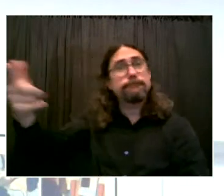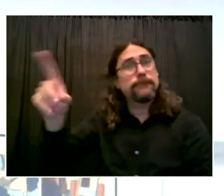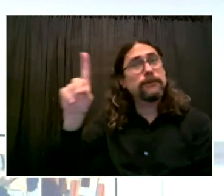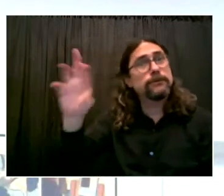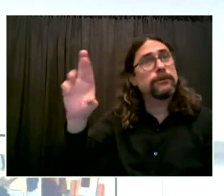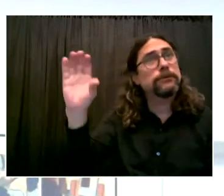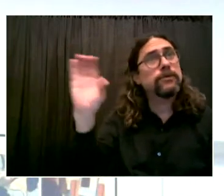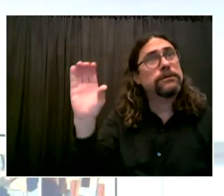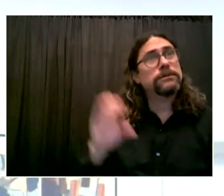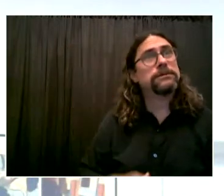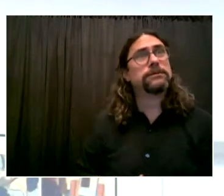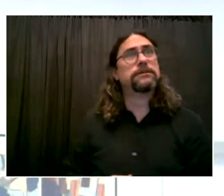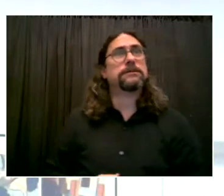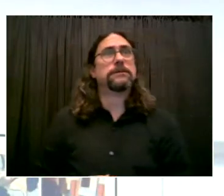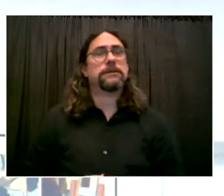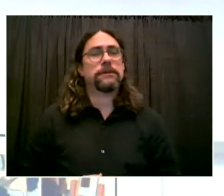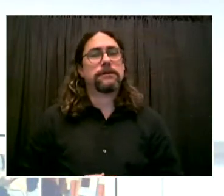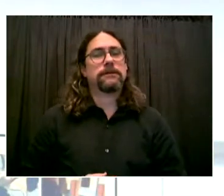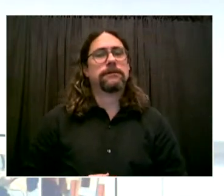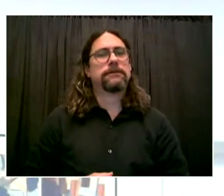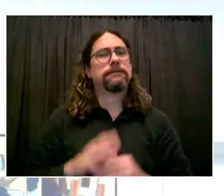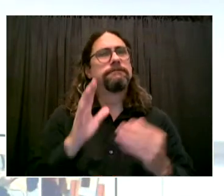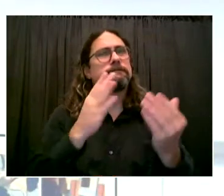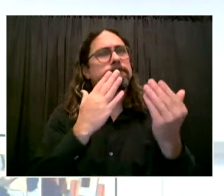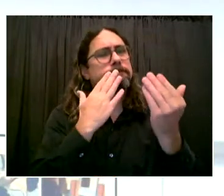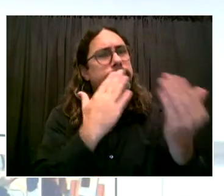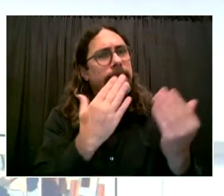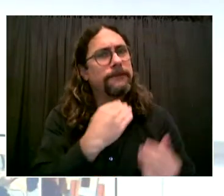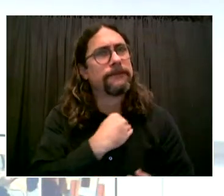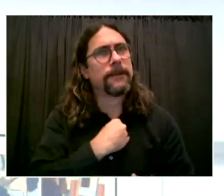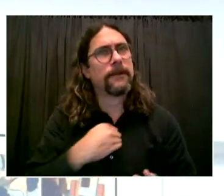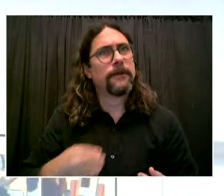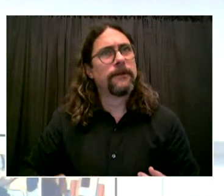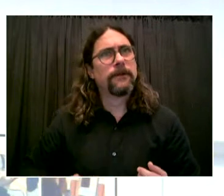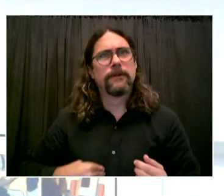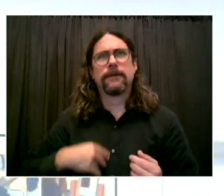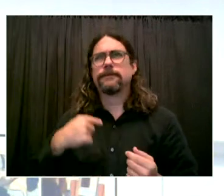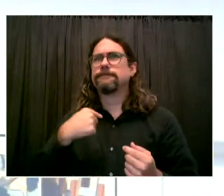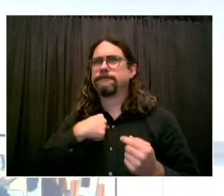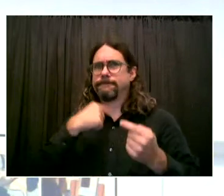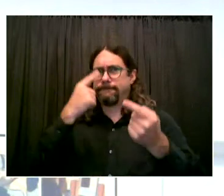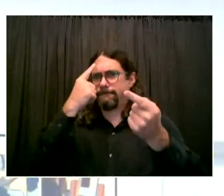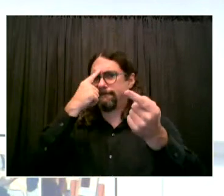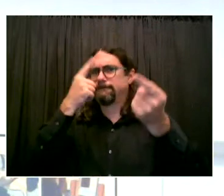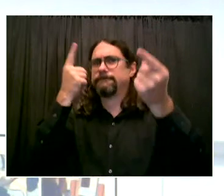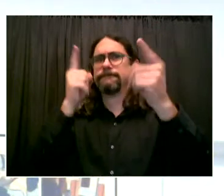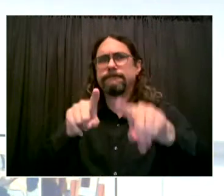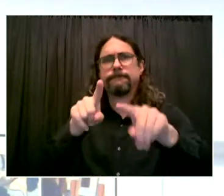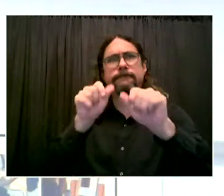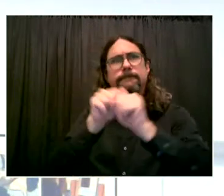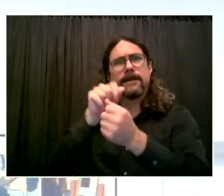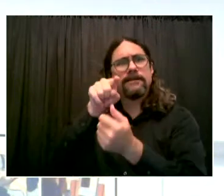BRIEFLY I WOULD REITERATE WE DO INDEED HAVE STRONG